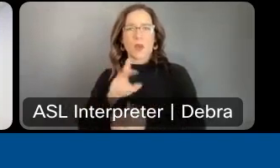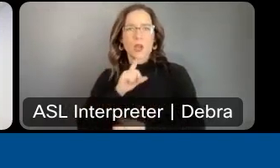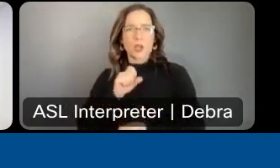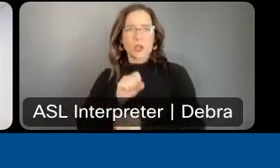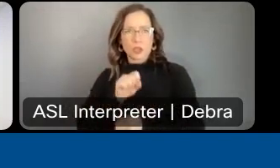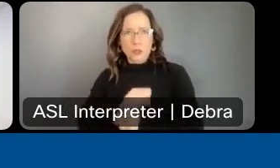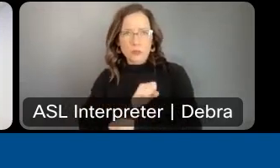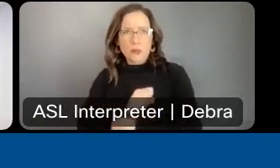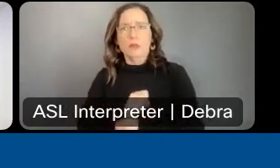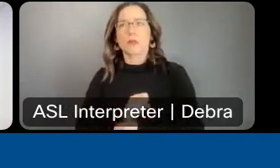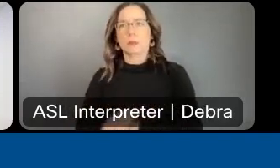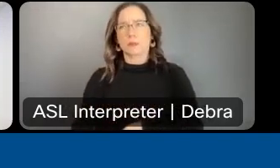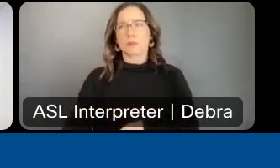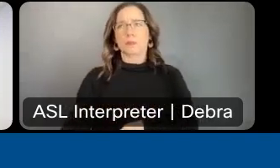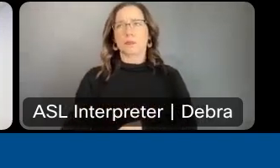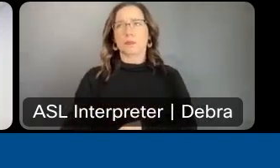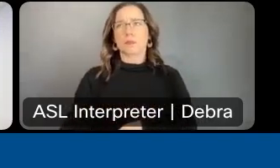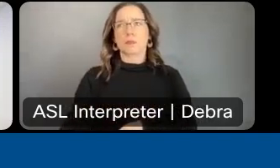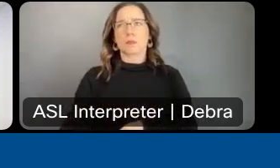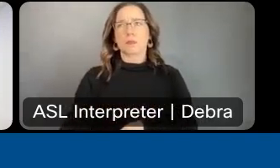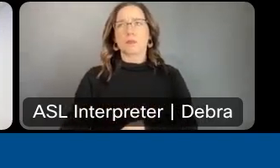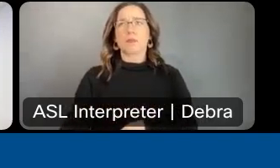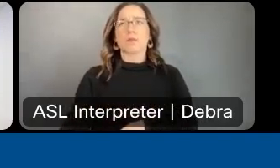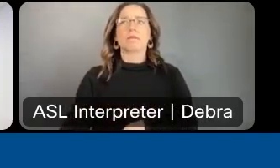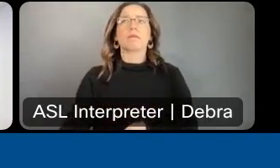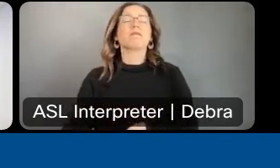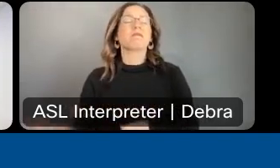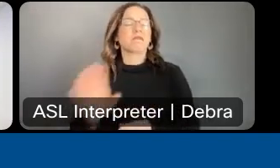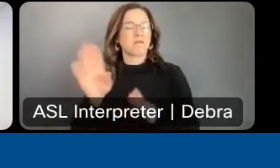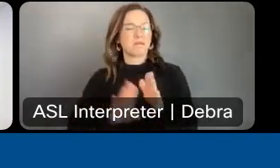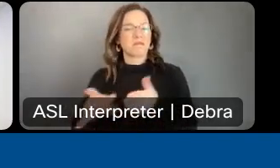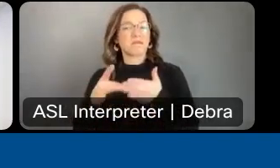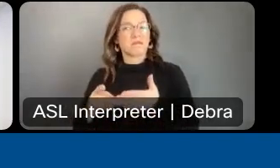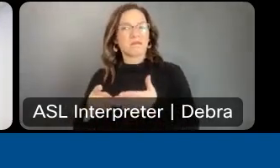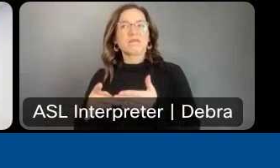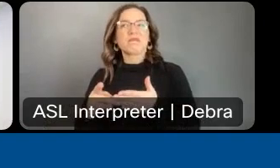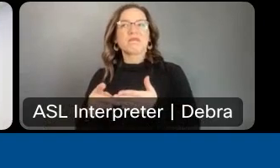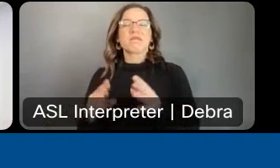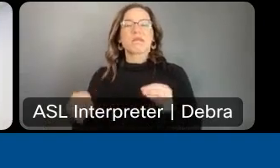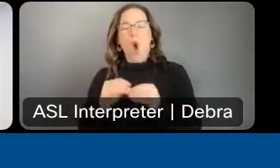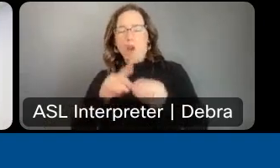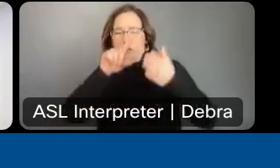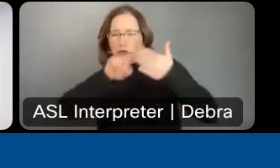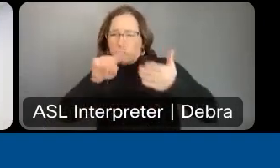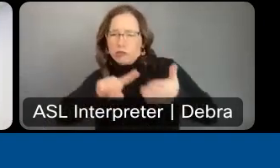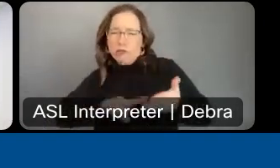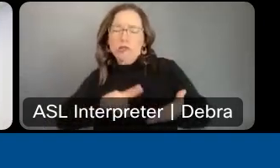And we developed this guide as a way for exercising more due diligence on the cyber procurement